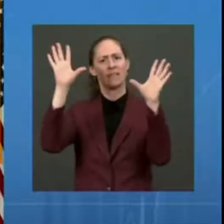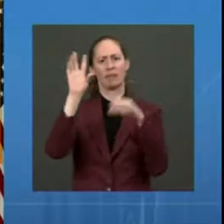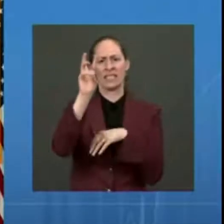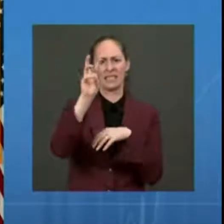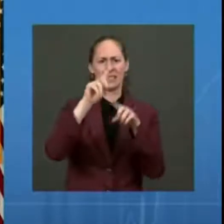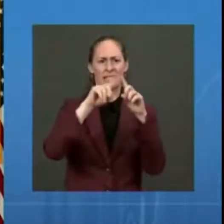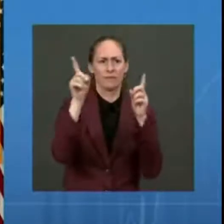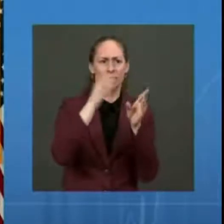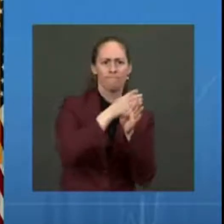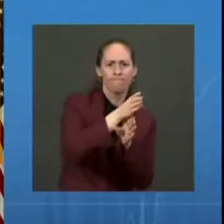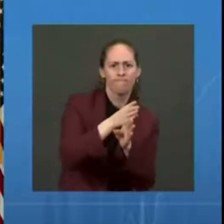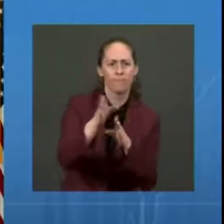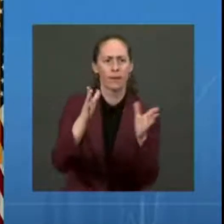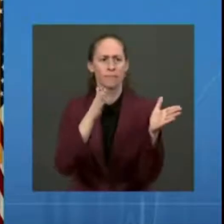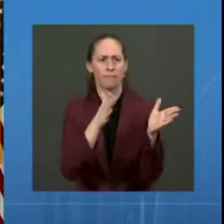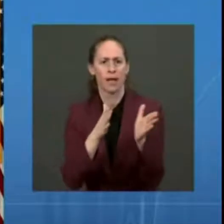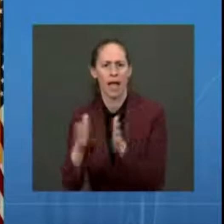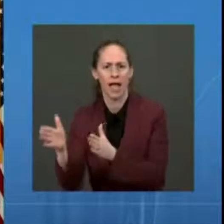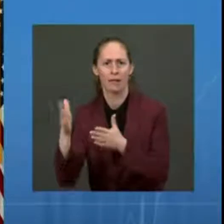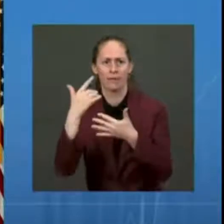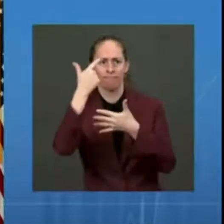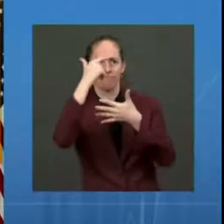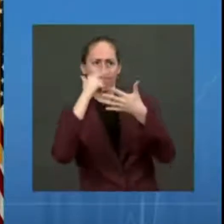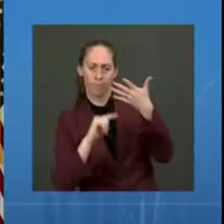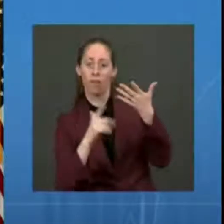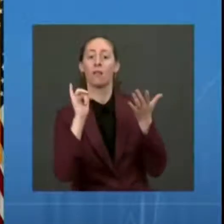VACCINATED. DRIVEN BY THE PRESIDENT'S SIX